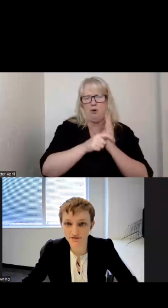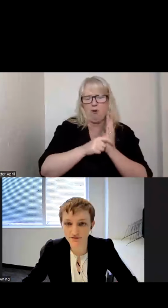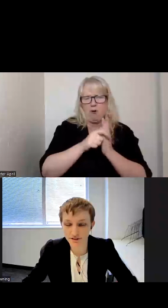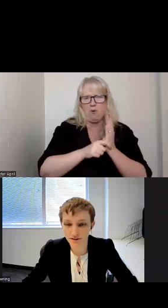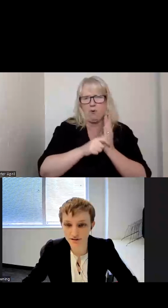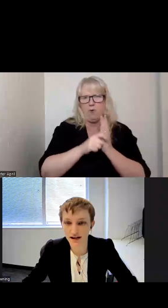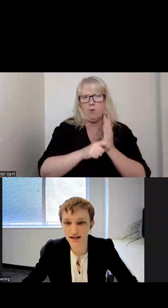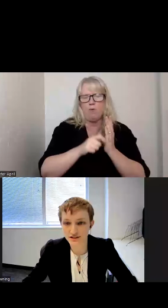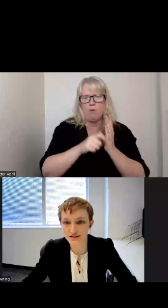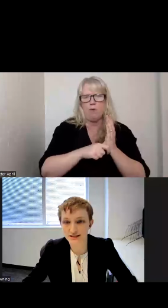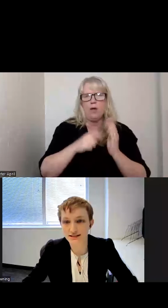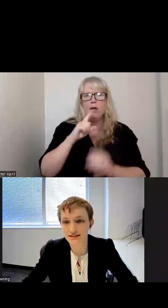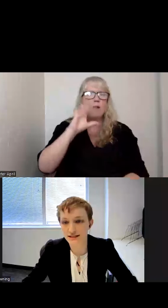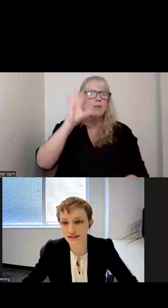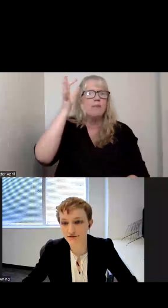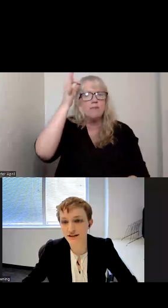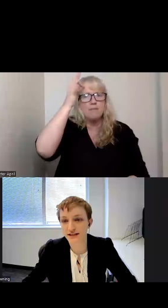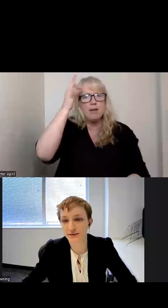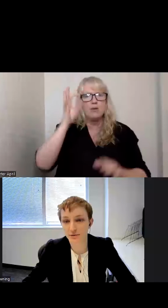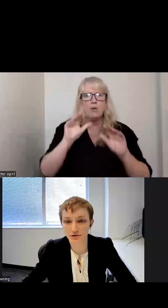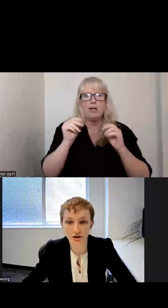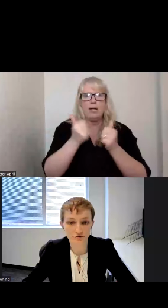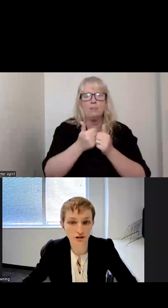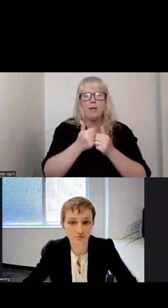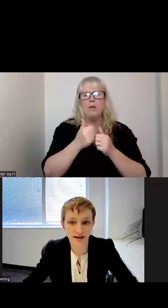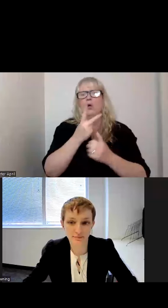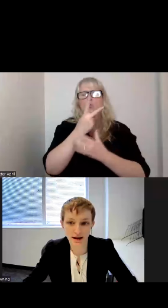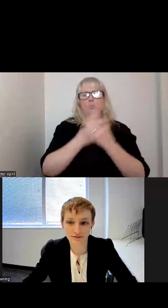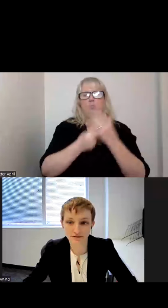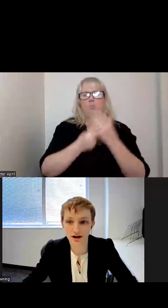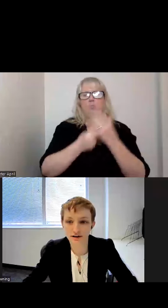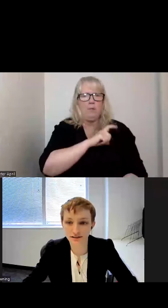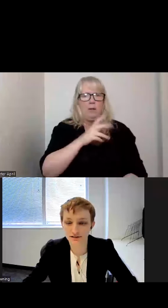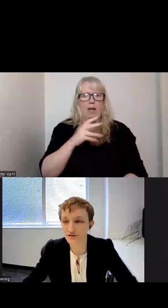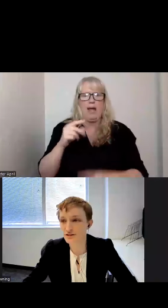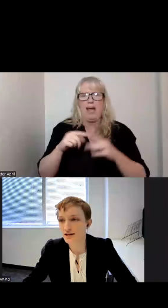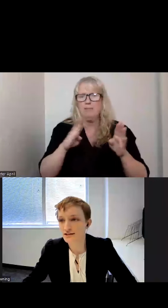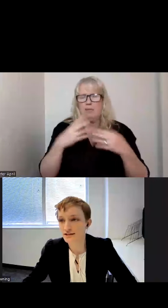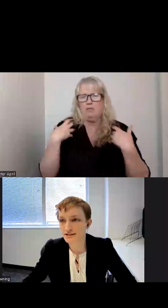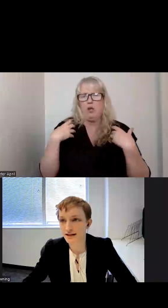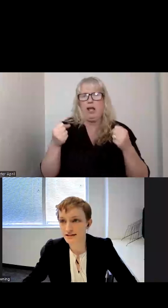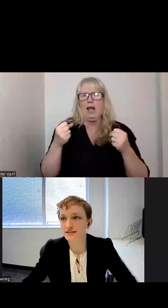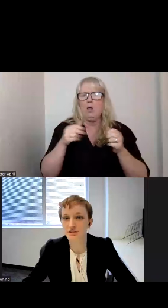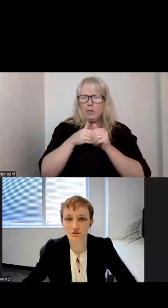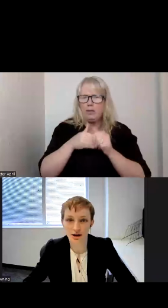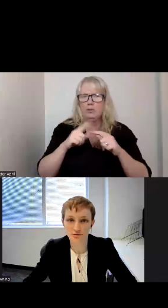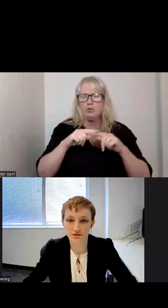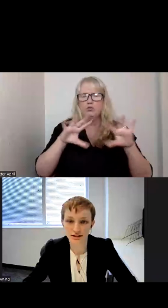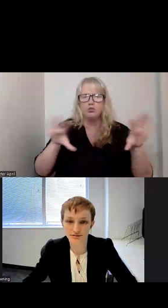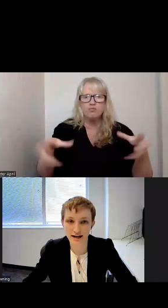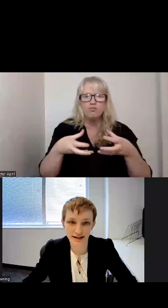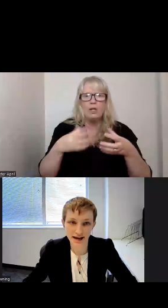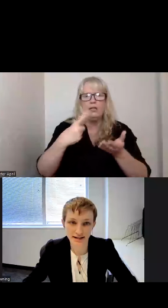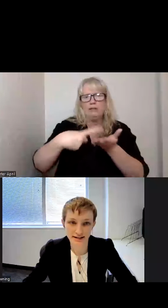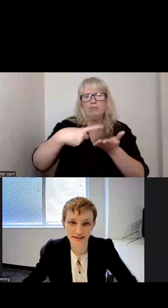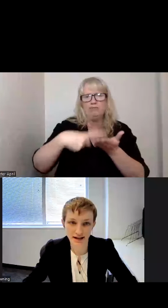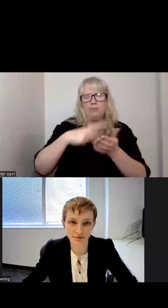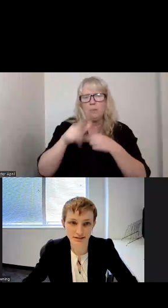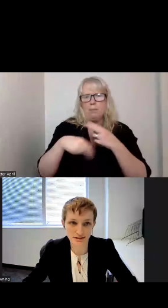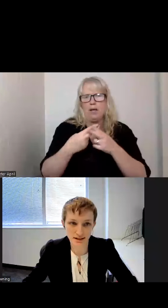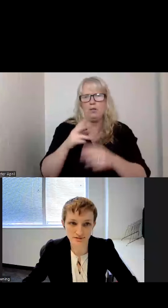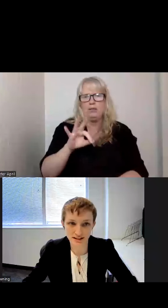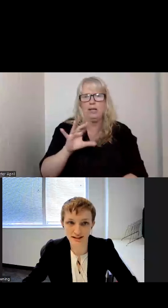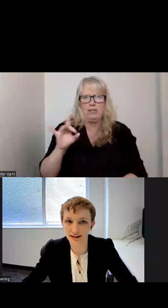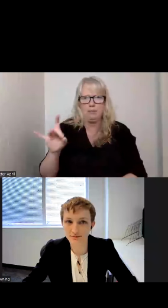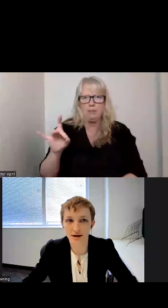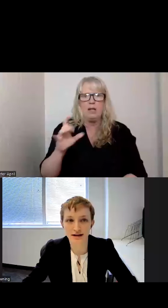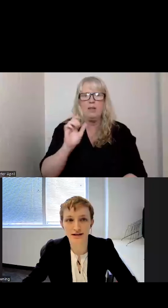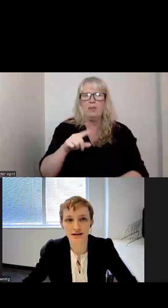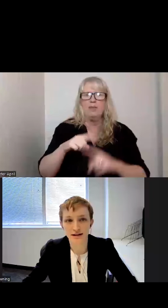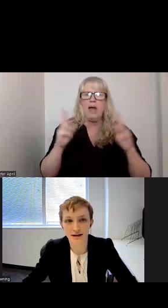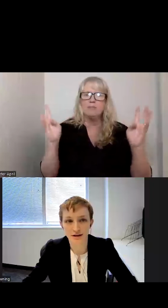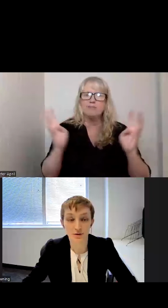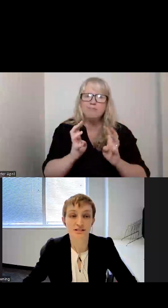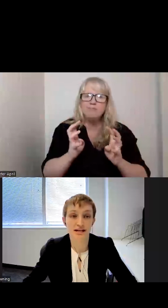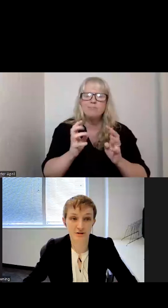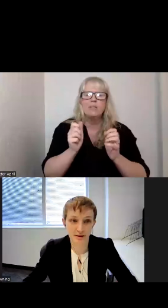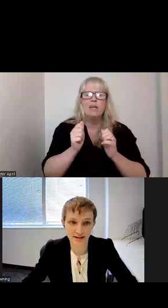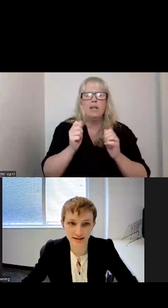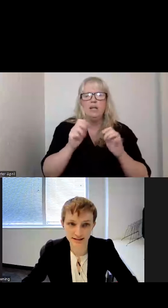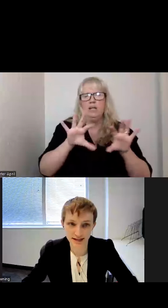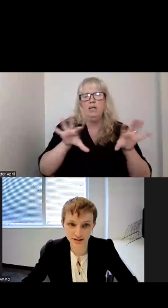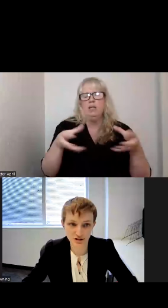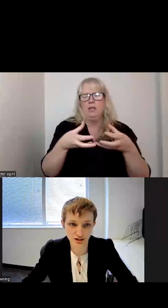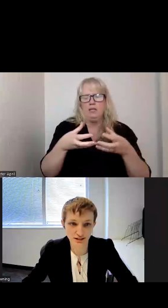ABOUT THE FEDERAL AGENCIES CONVENING LEADERS TO DISCUSS 988 AND THAT WAS BROUGHT TOGETHER BY CSG